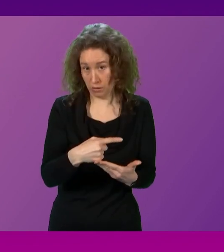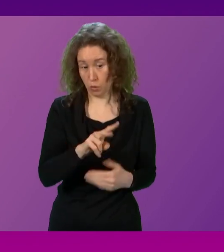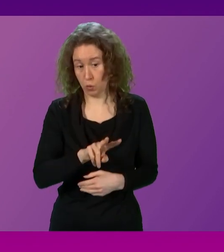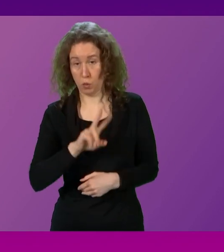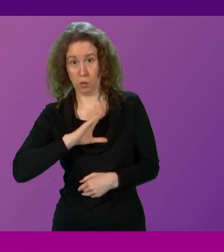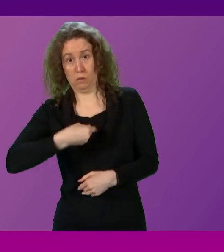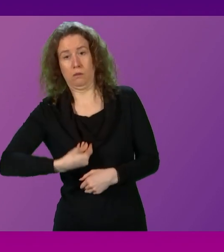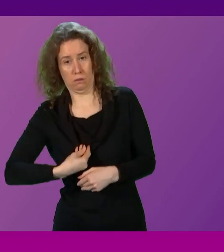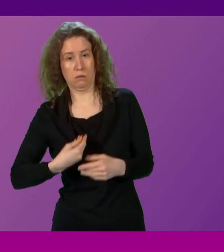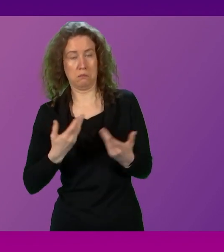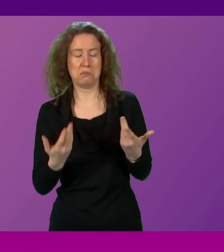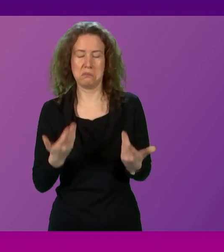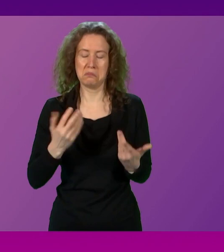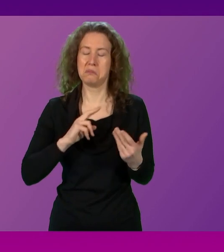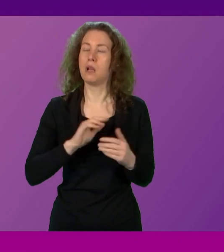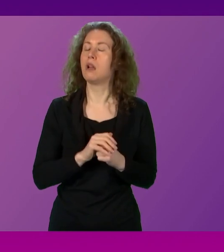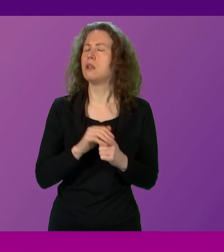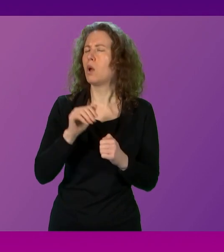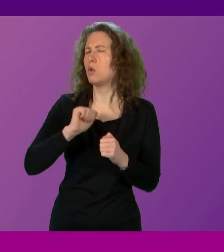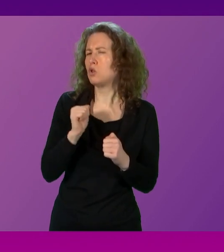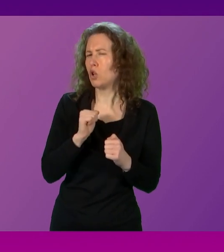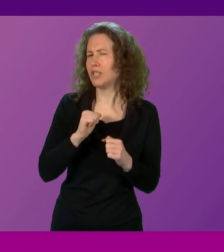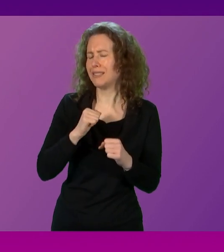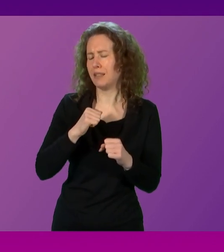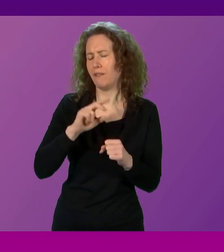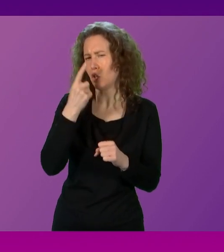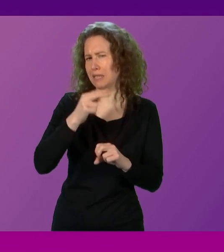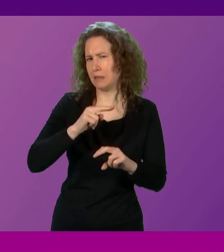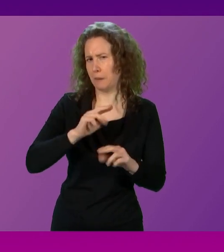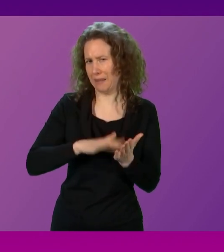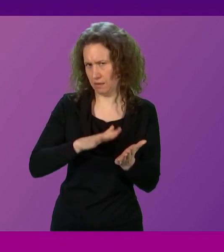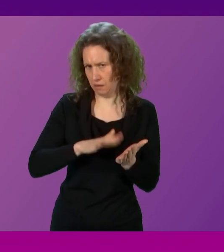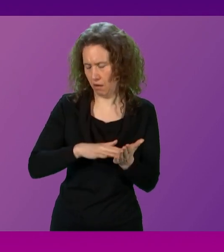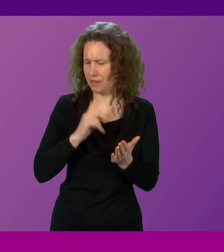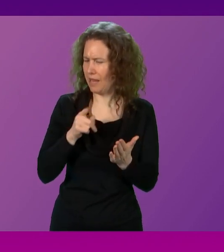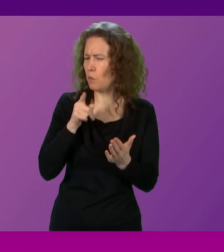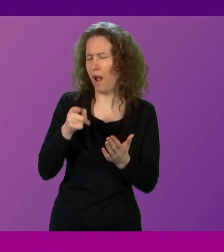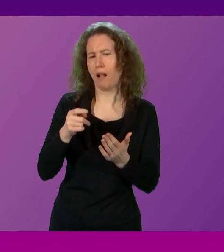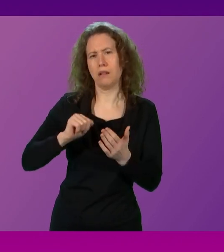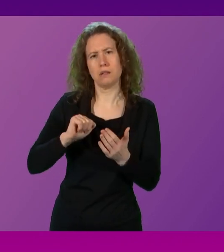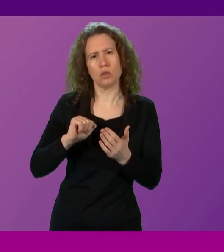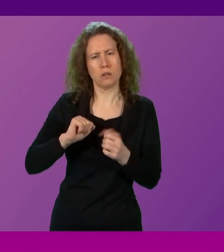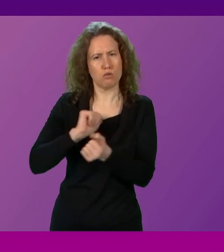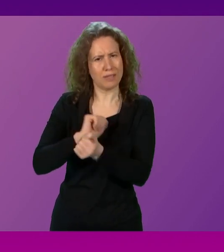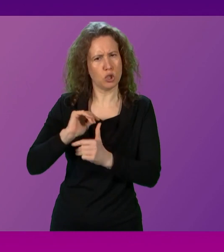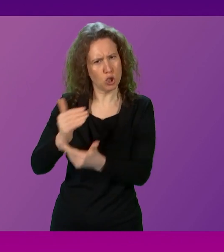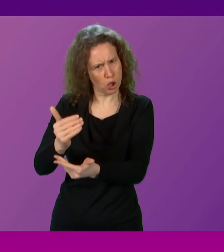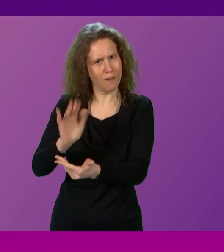The First Minister is hiding behind the Scottish Prison Service, but it is a Government agency that is accountable to Scottish National Party ministers,